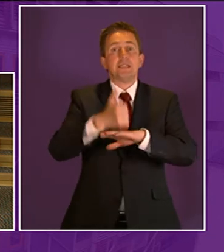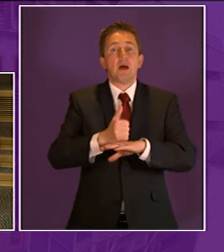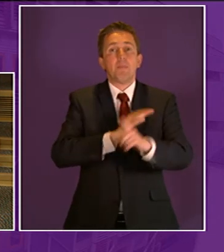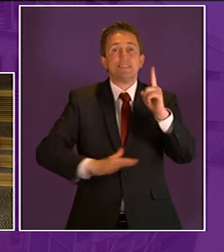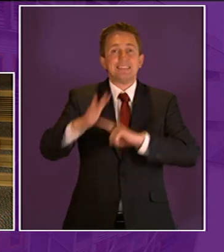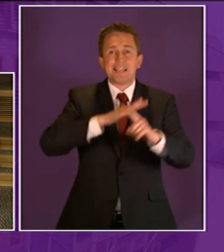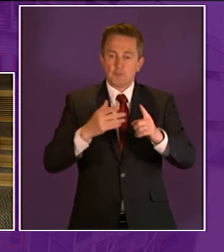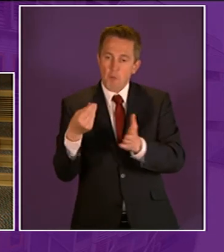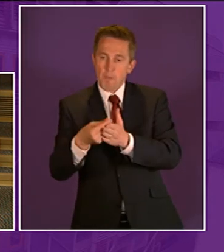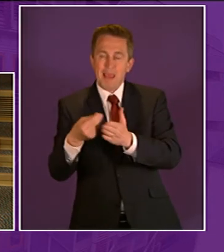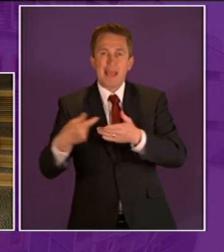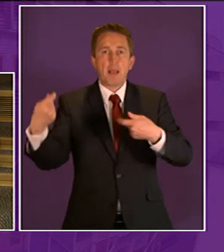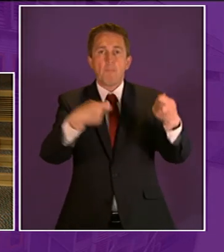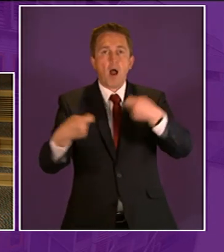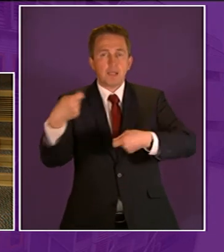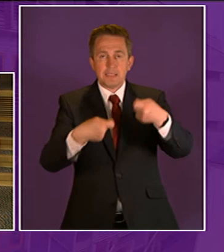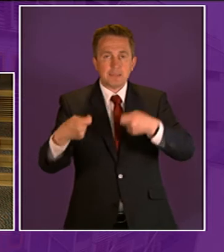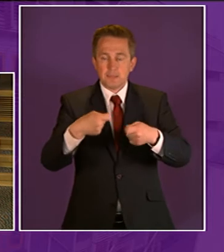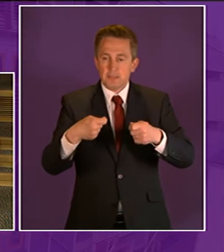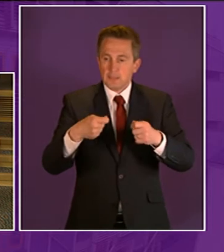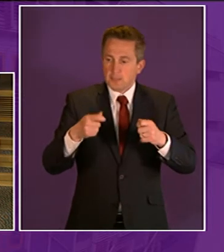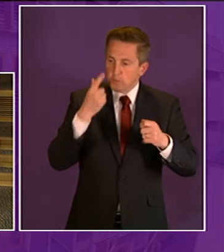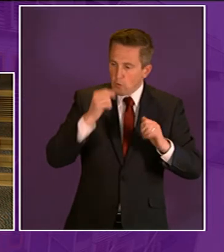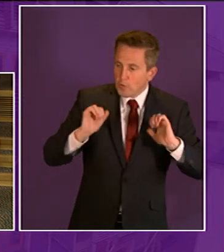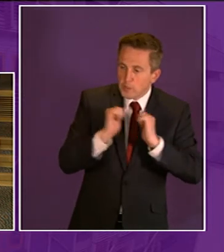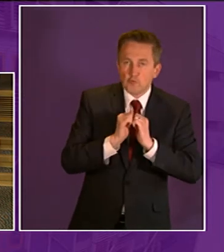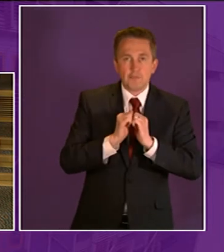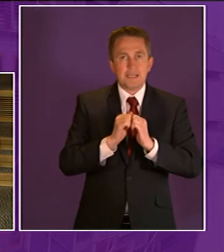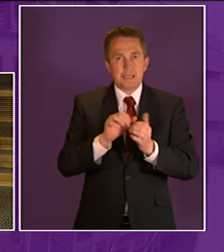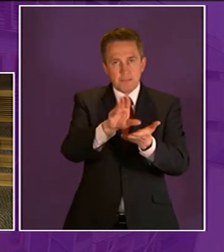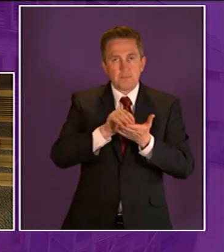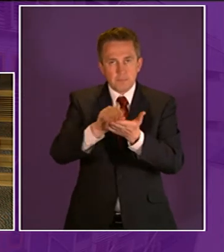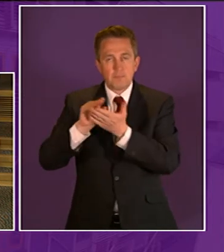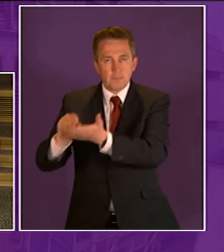places responsibility for reaching agreement with representatives of employers and staff,